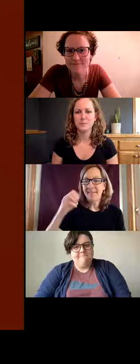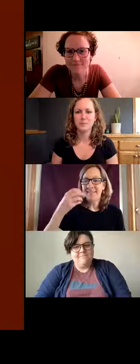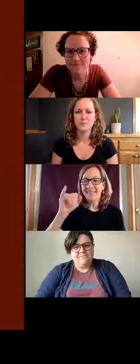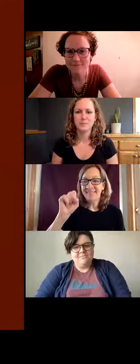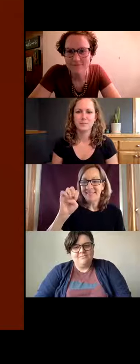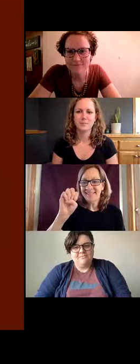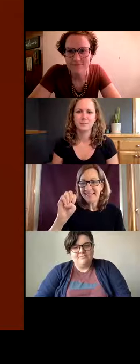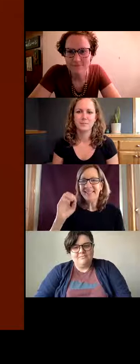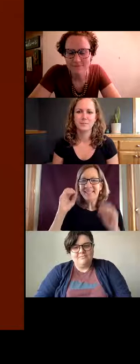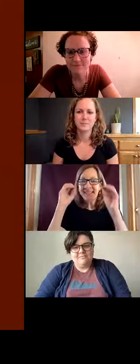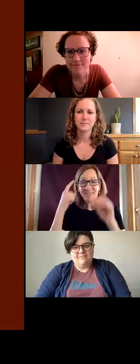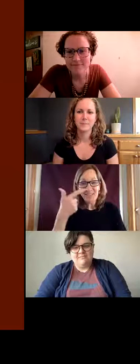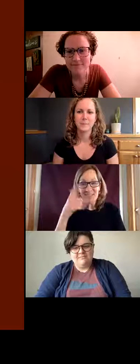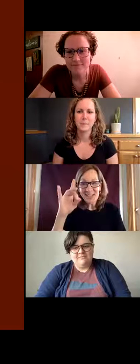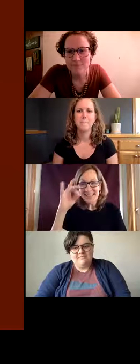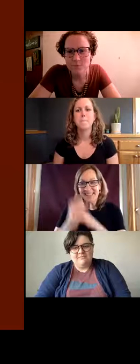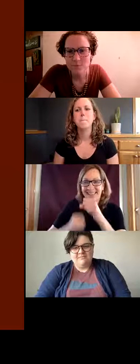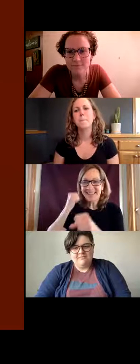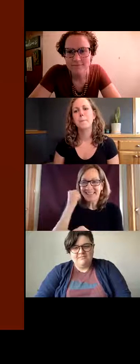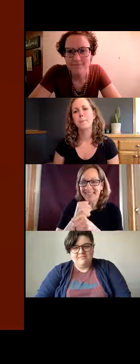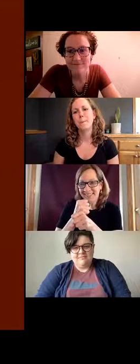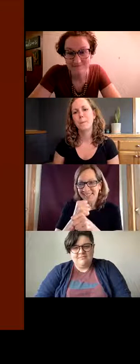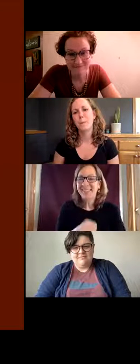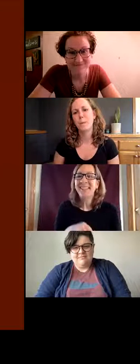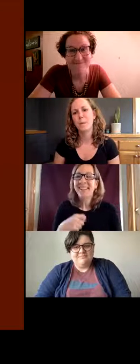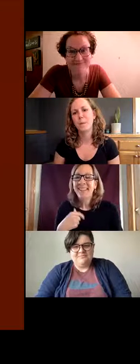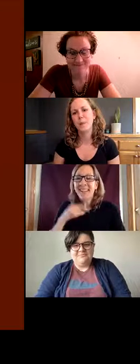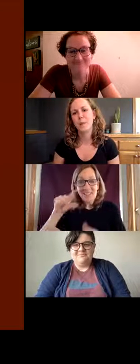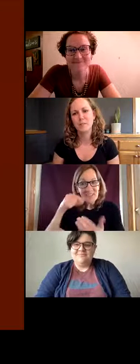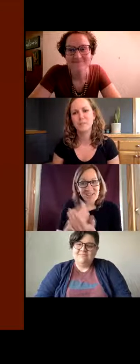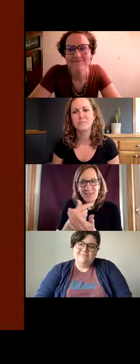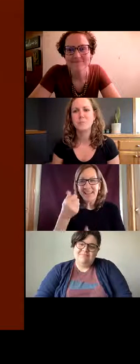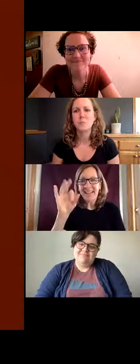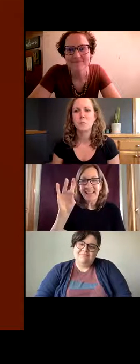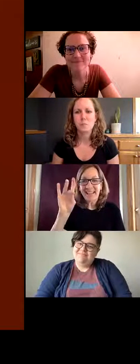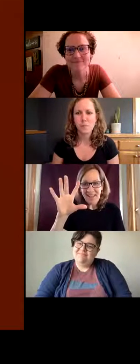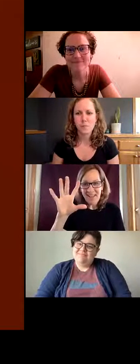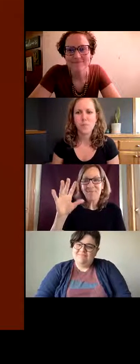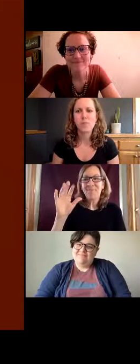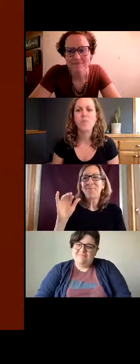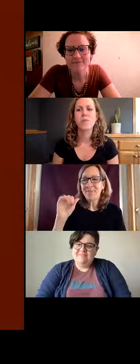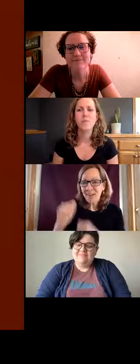Michele: Hello. I am Michele Heise. I've been teaching for 28 years and graduated